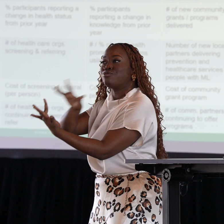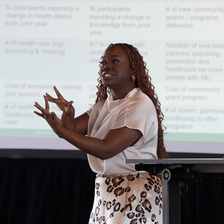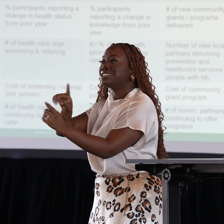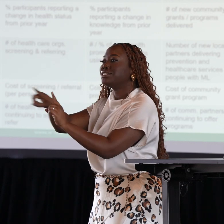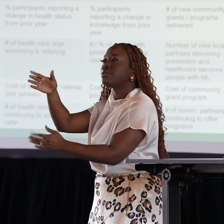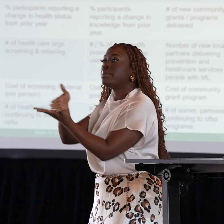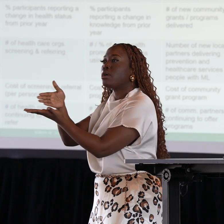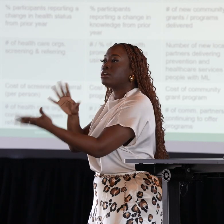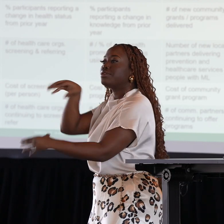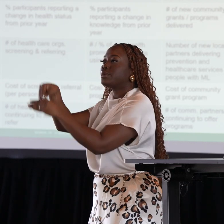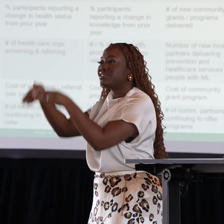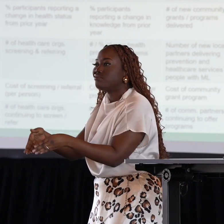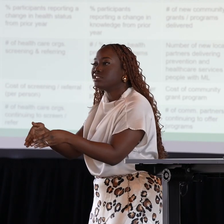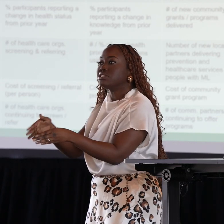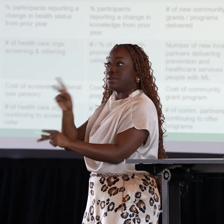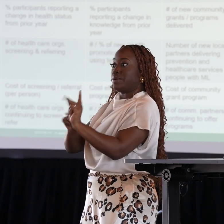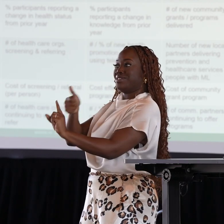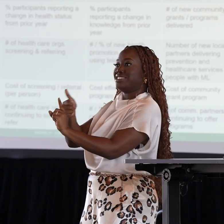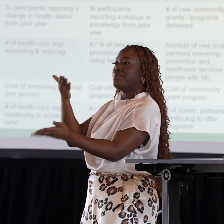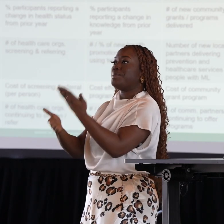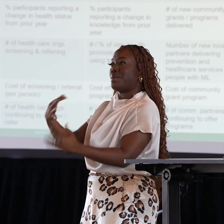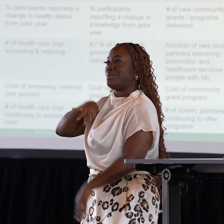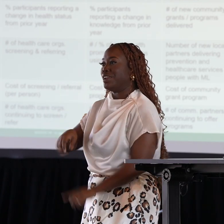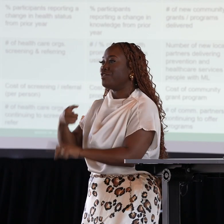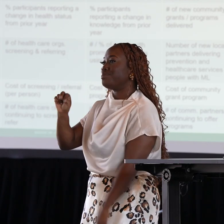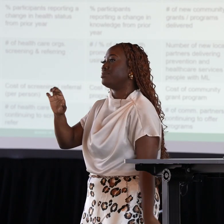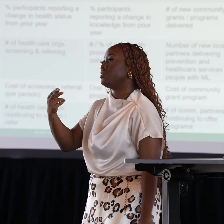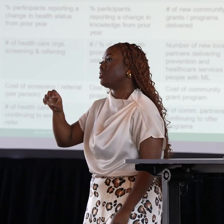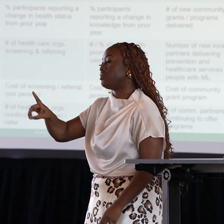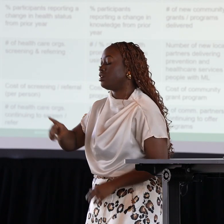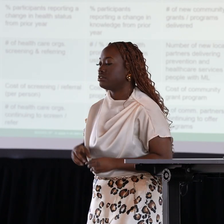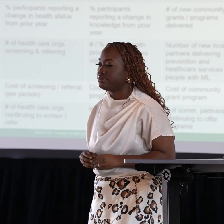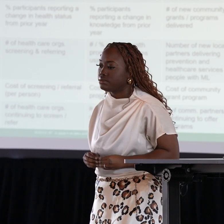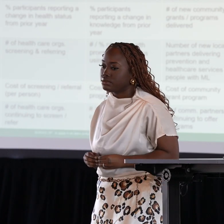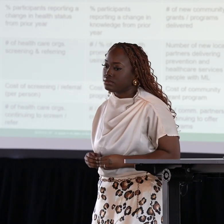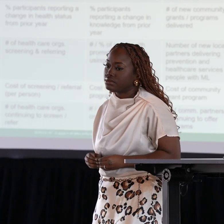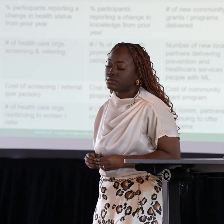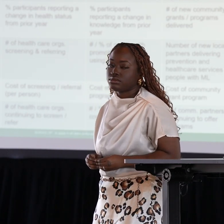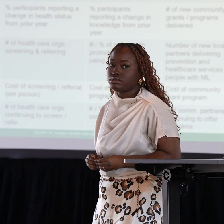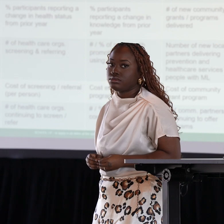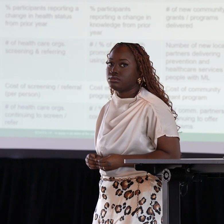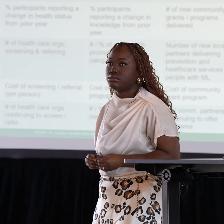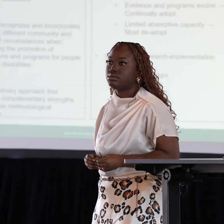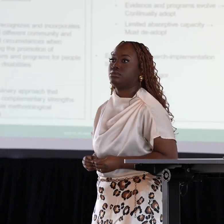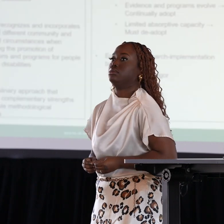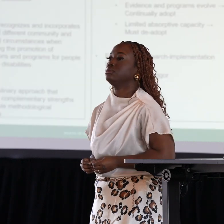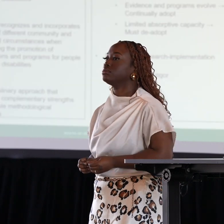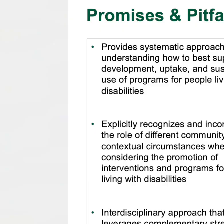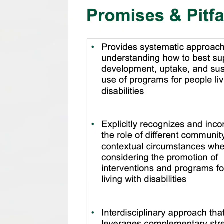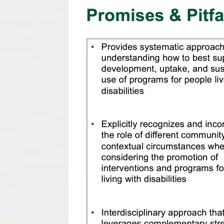participants or people who may benefit from nchpad. The last